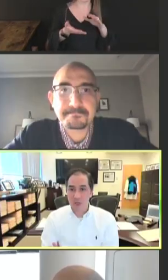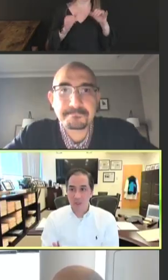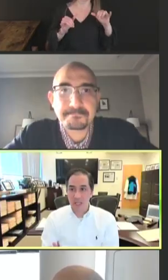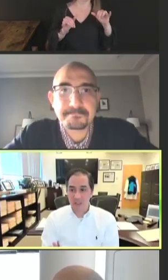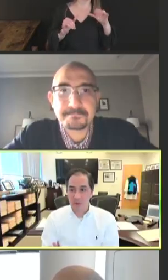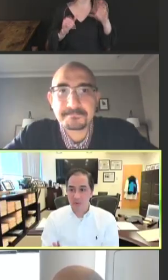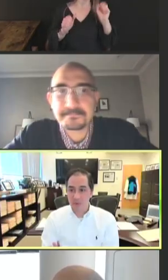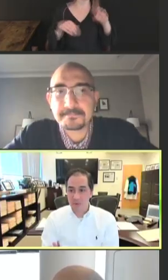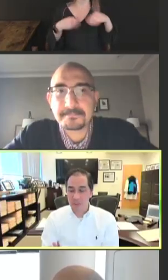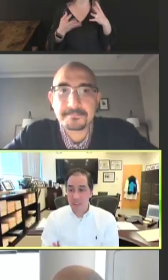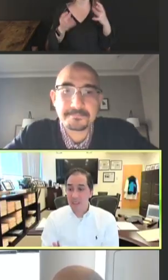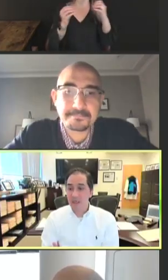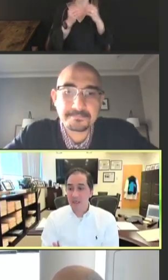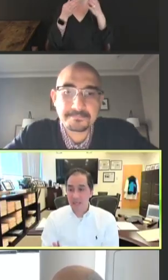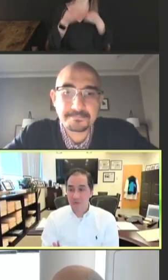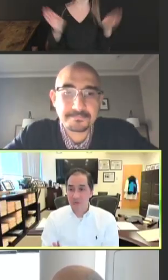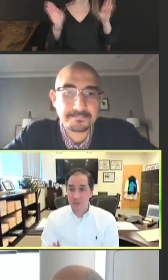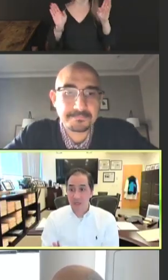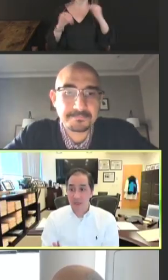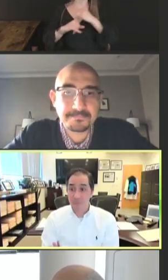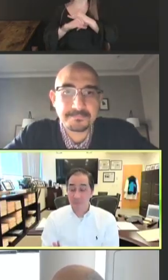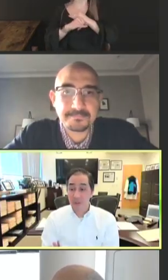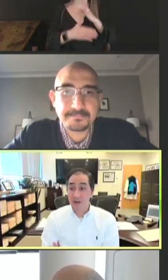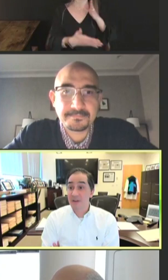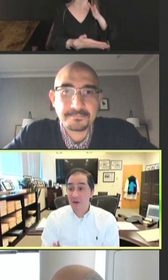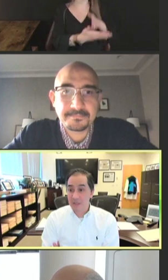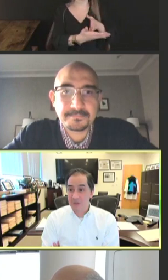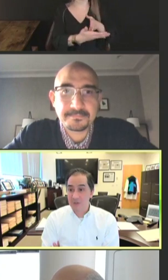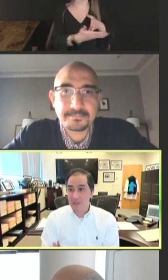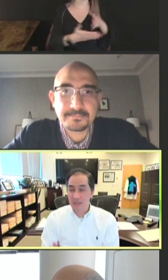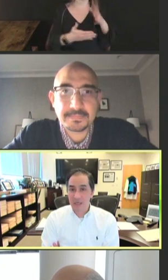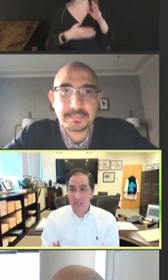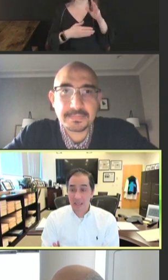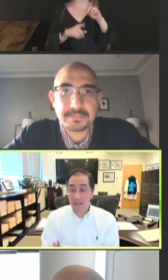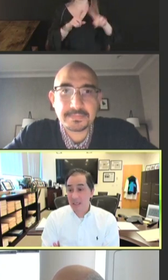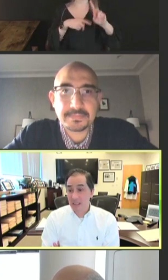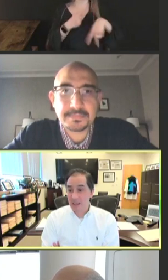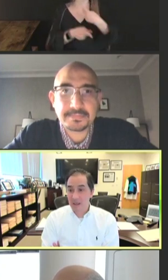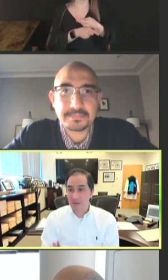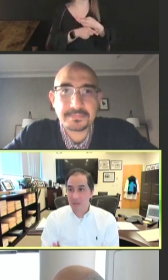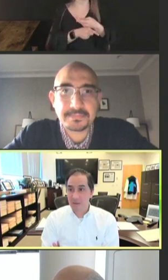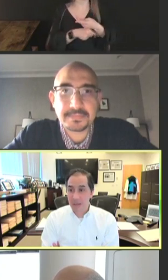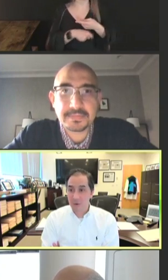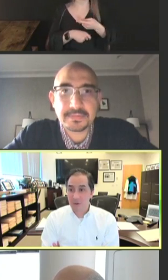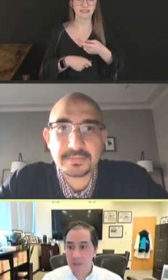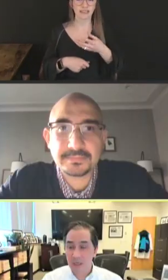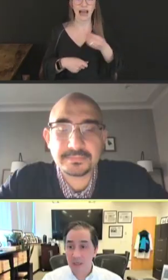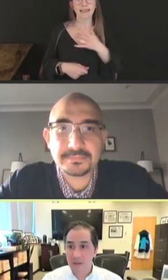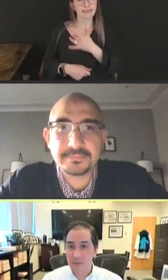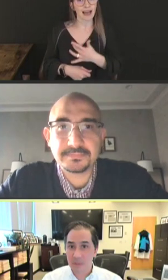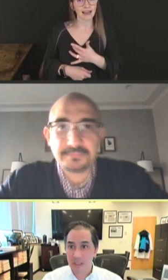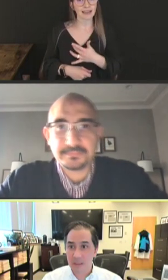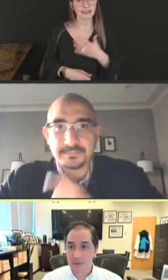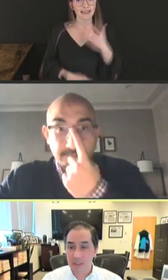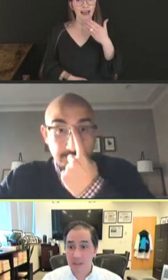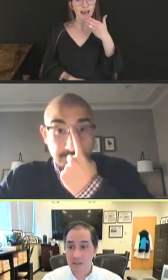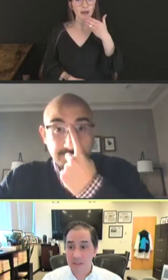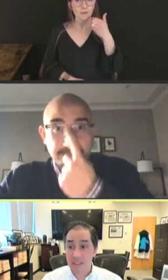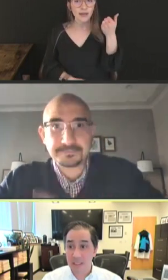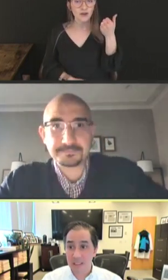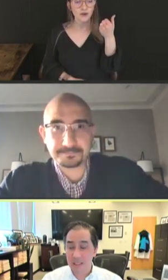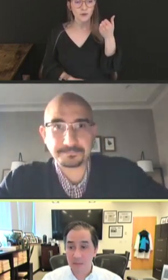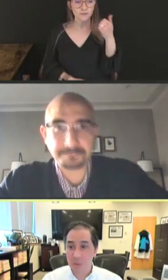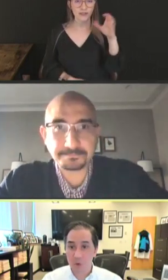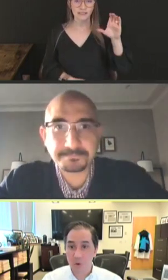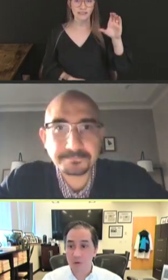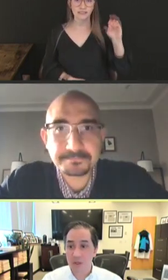generalizable immunity against variants, and likely a better CD8 T cell immunity overall